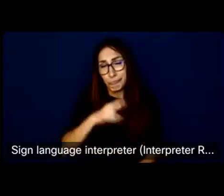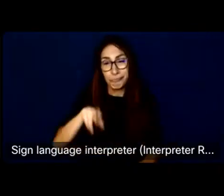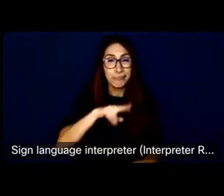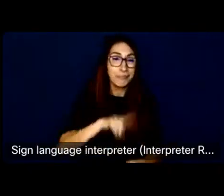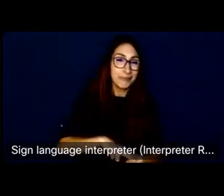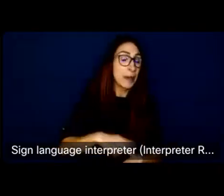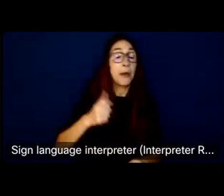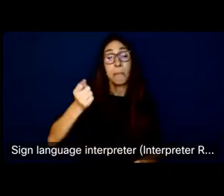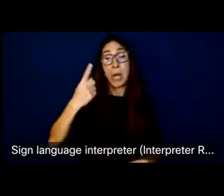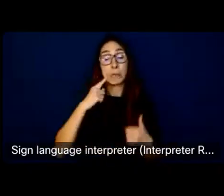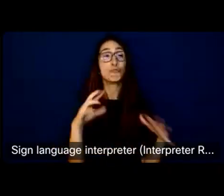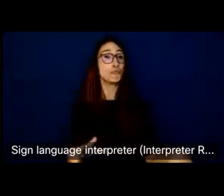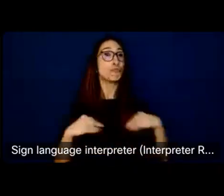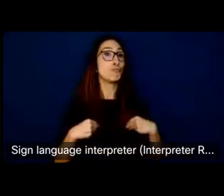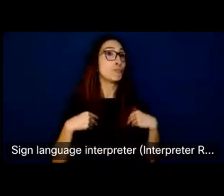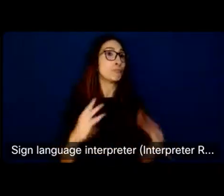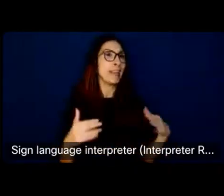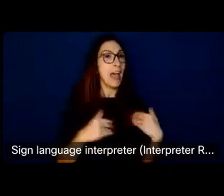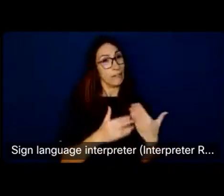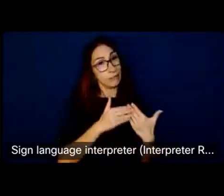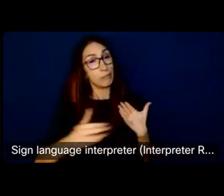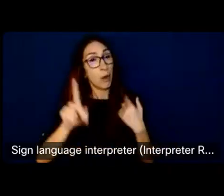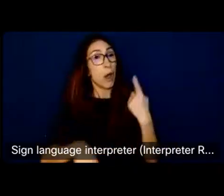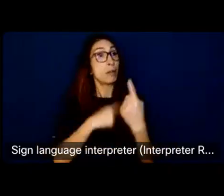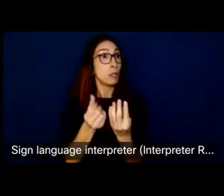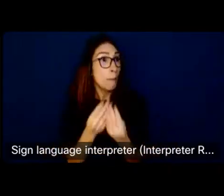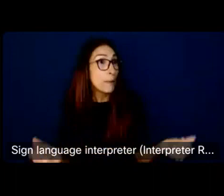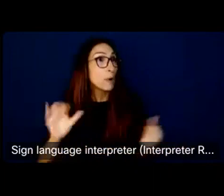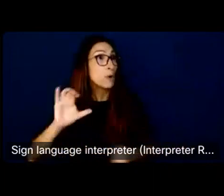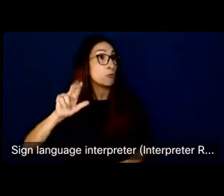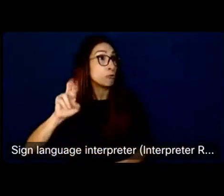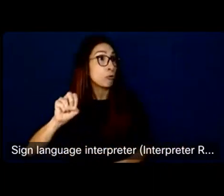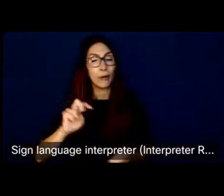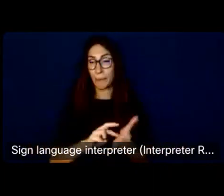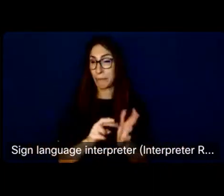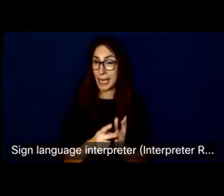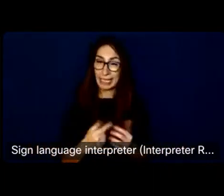rest of my life until there's a cure. We are learning how to live together and we are learning how to navigate life